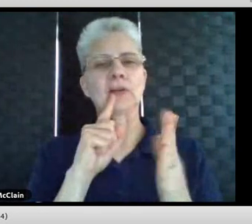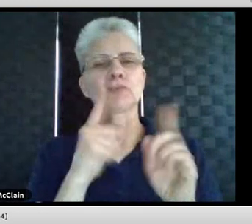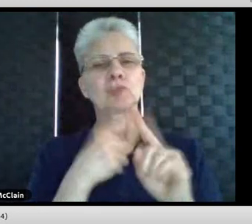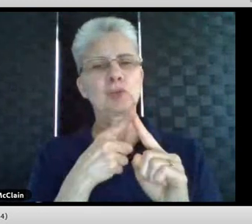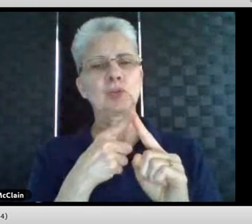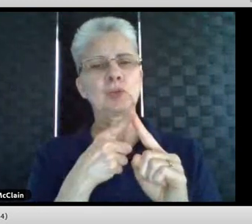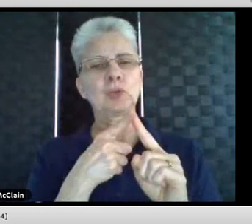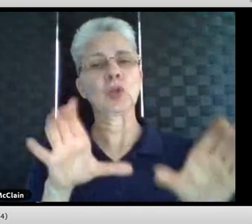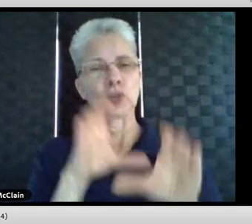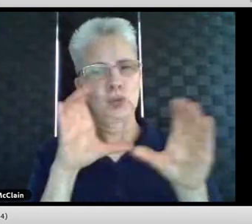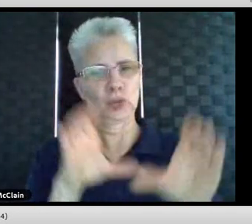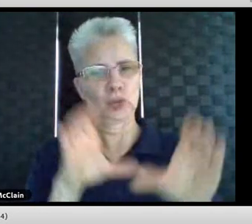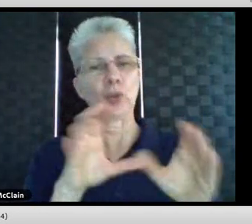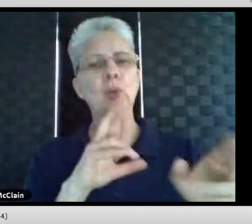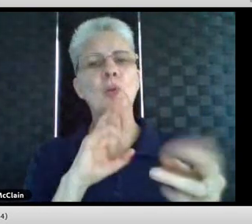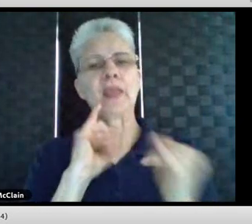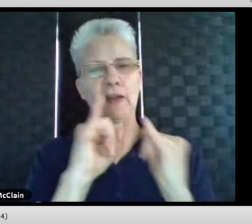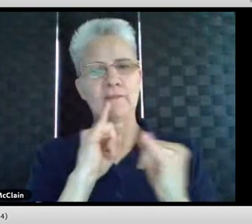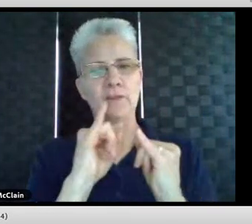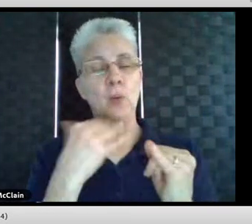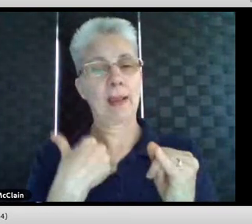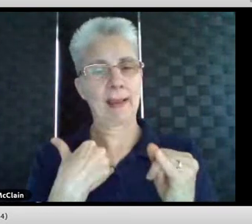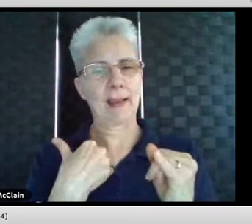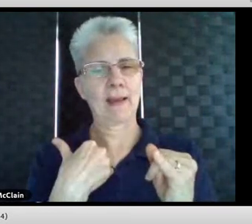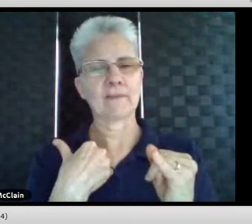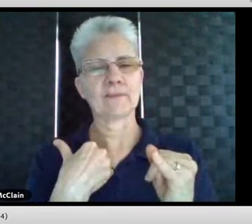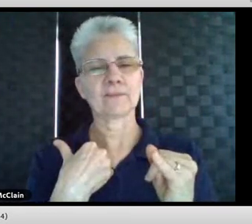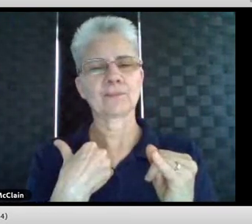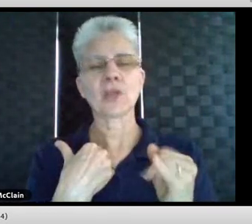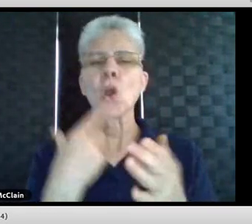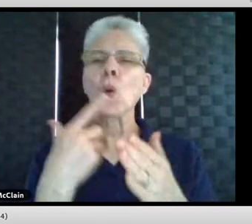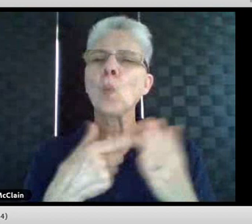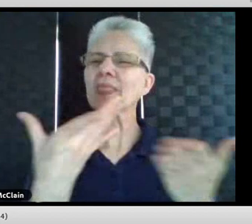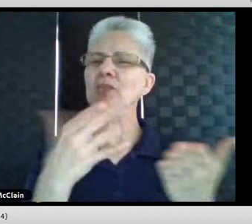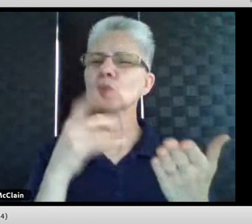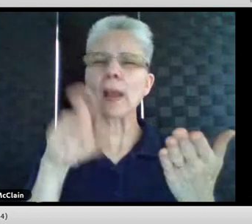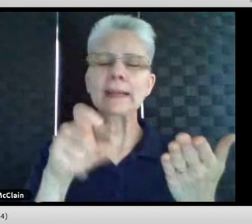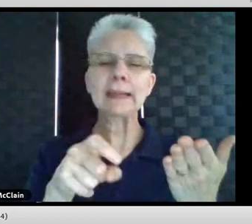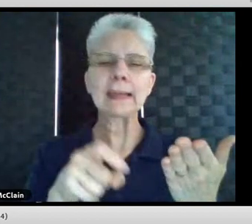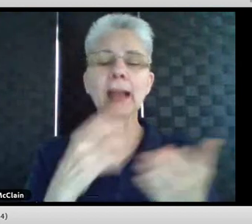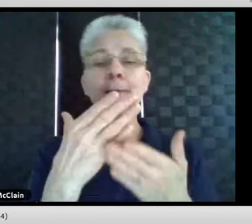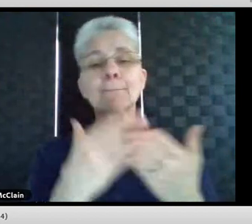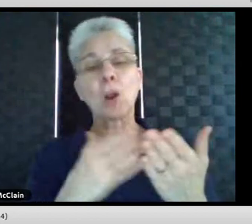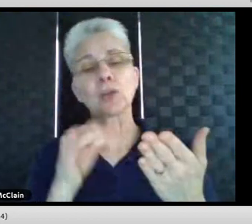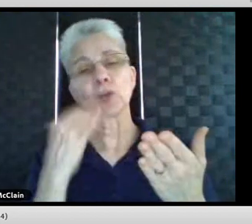this reference interview? What things do I need?" And then part of it, you know, once I do have those skills